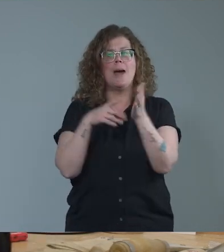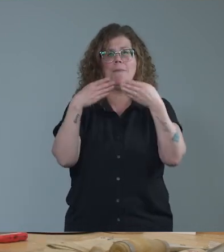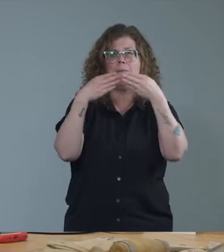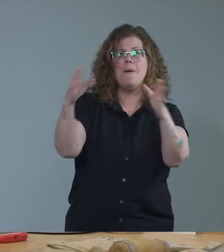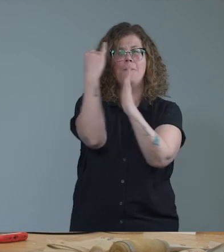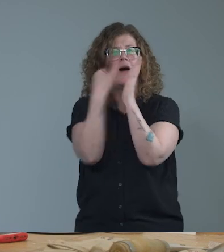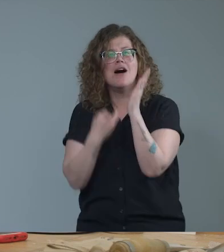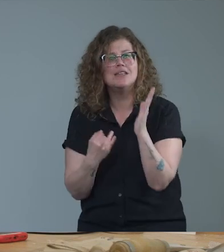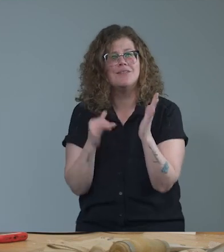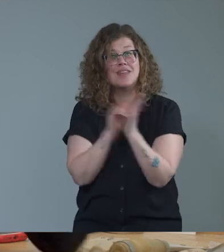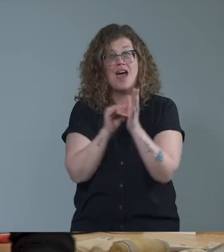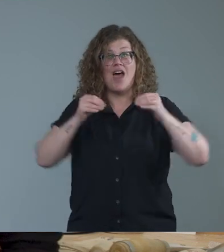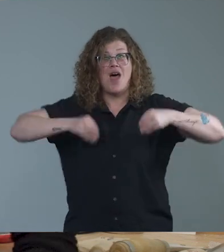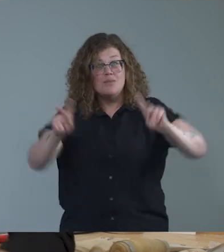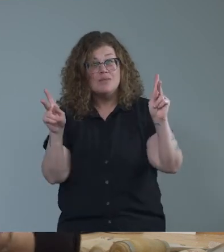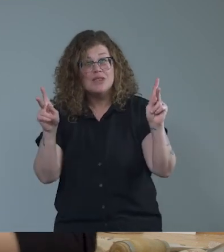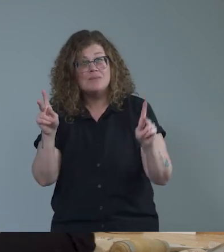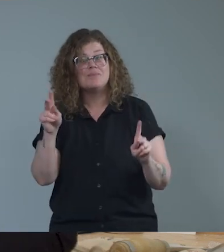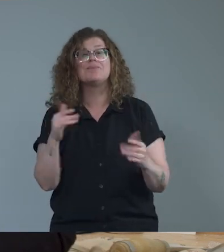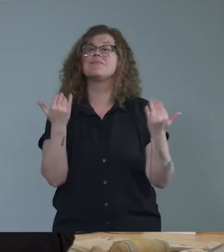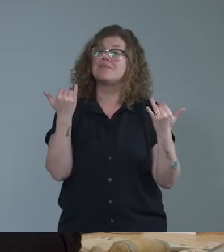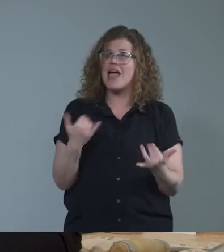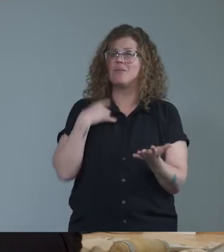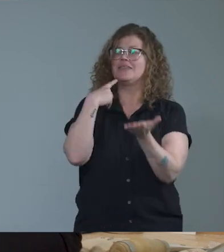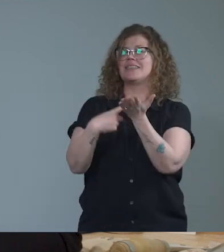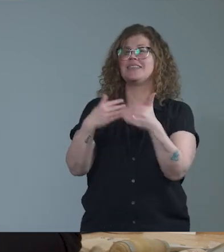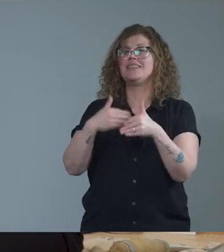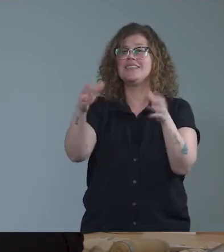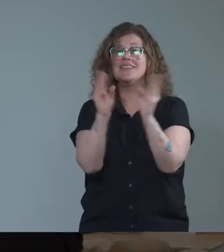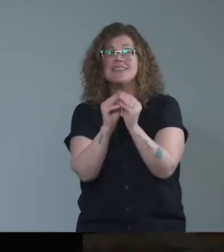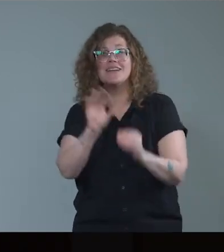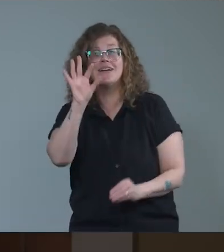who's just walking through the street. You know, that's basically how I see public art, that opportunity. Yeah.